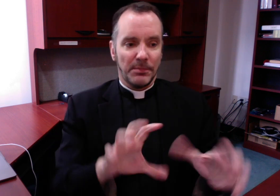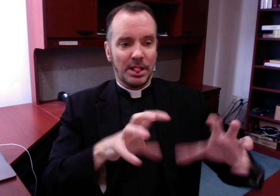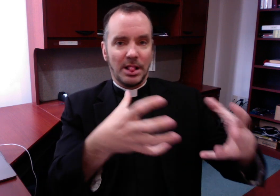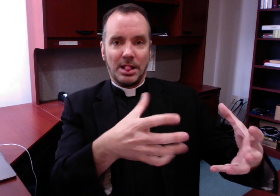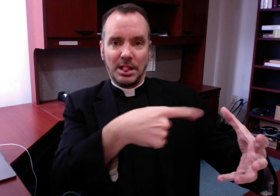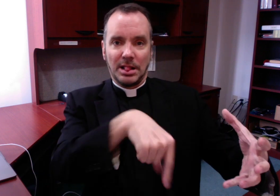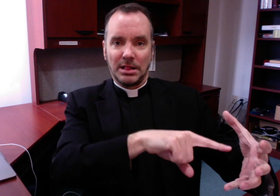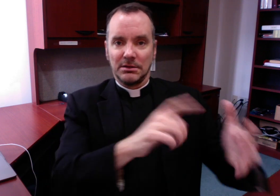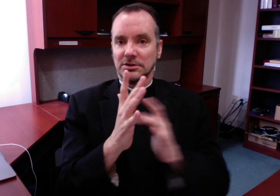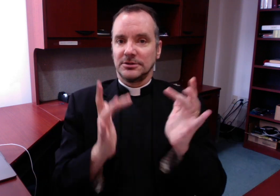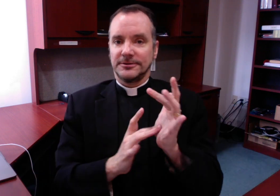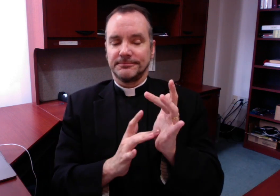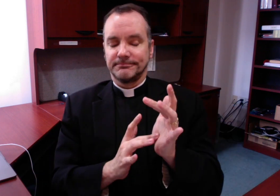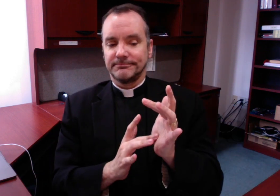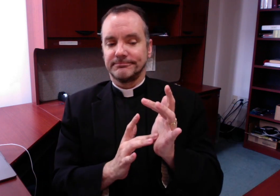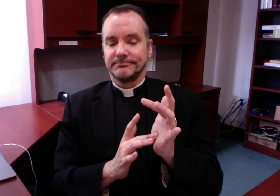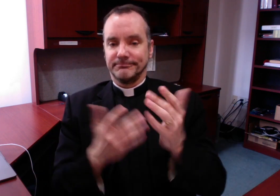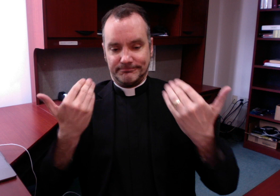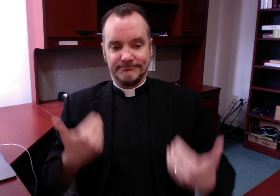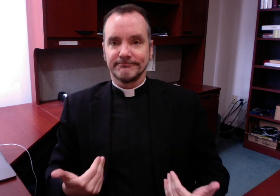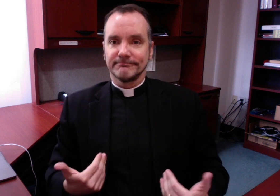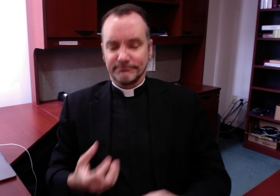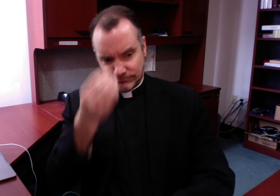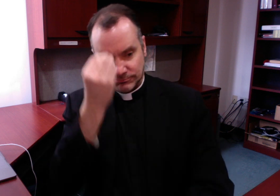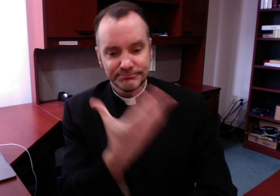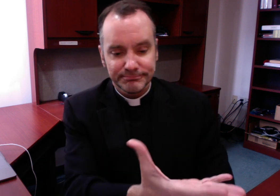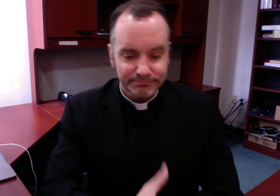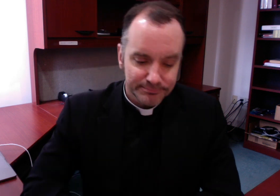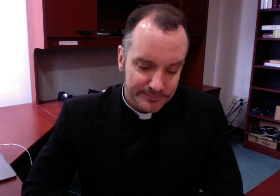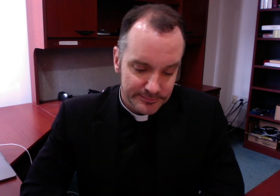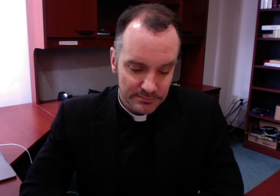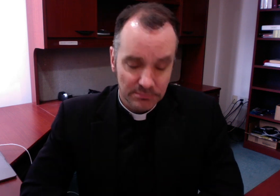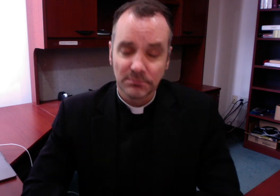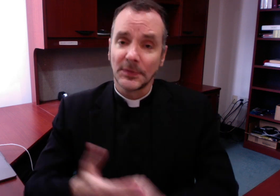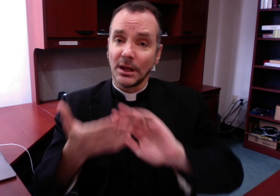Jesus said to his disciples, "Peace I